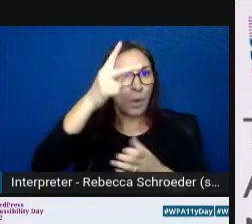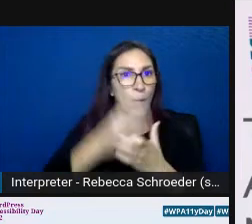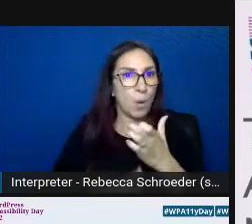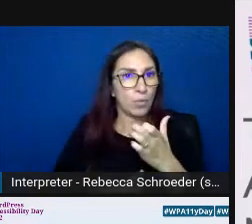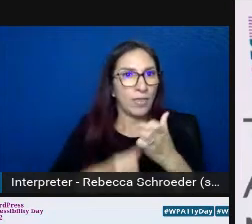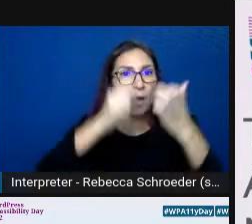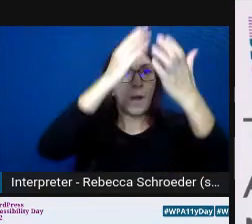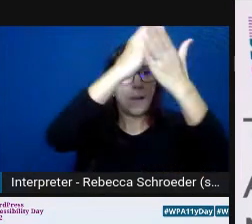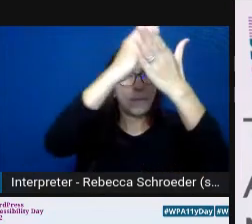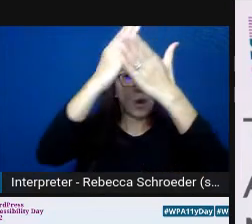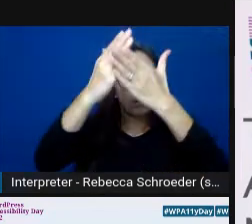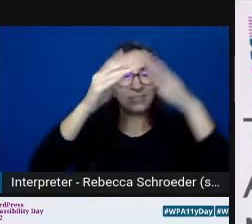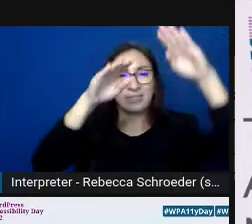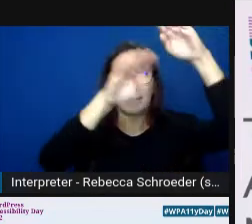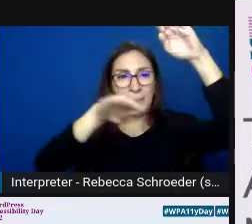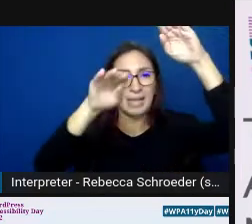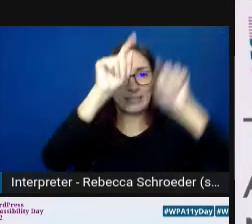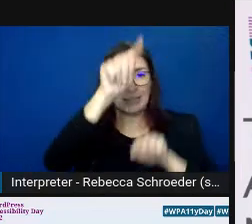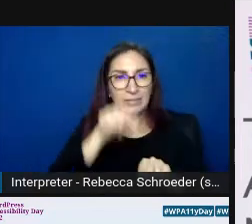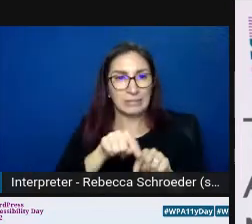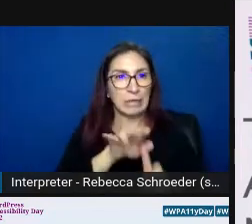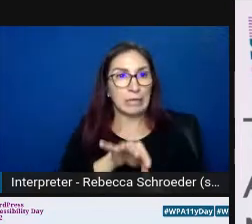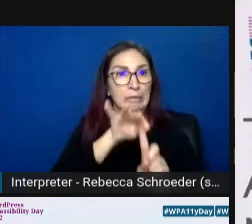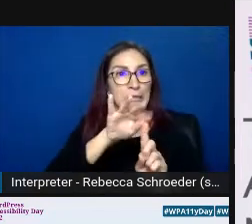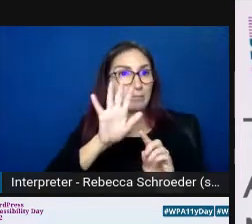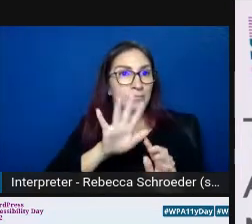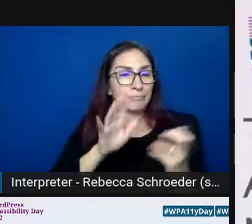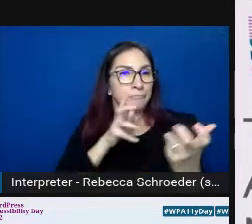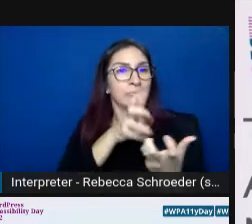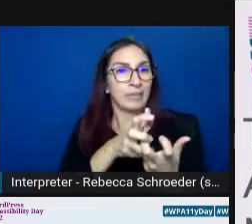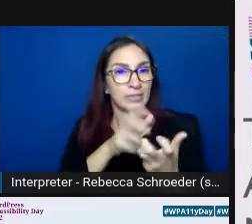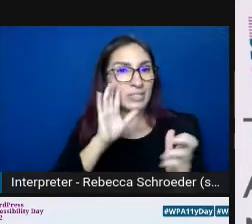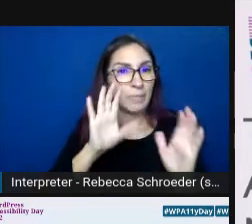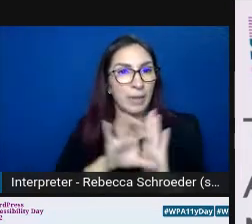This process is nearly the same for headless and for custom theme sites.